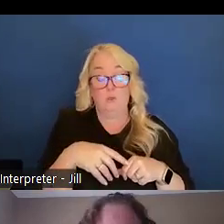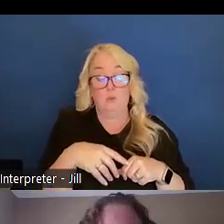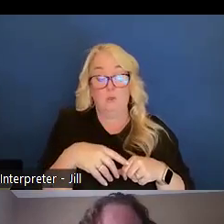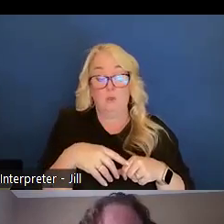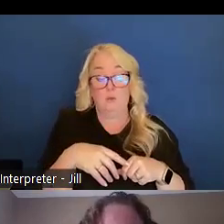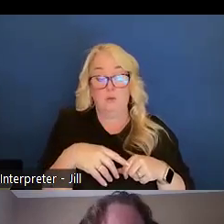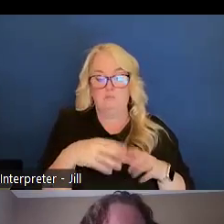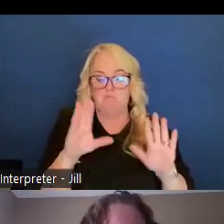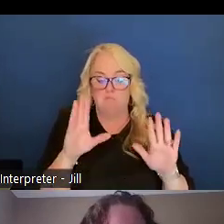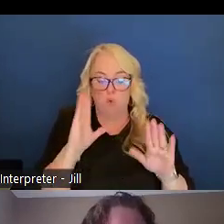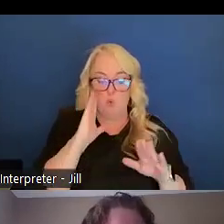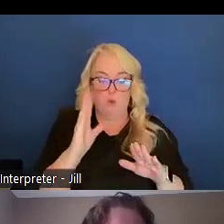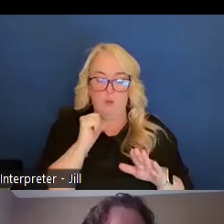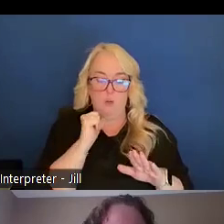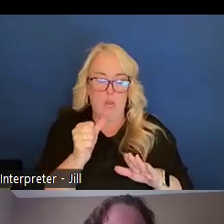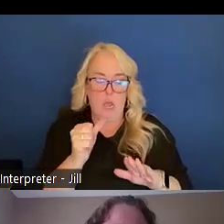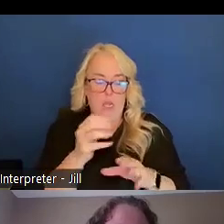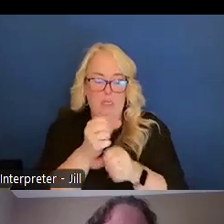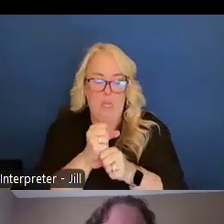unlikely to actually get a response from CMS, but the point